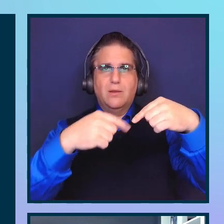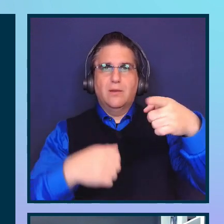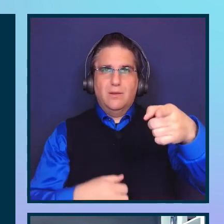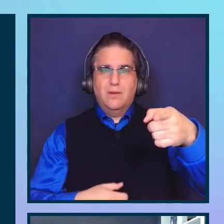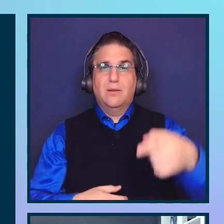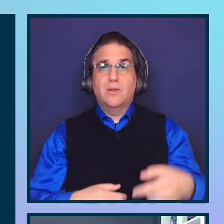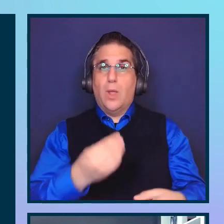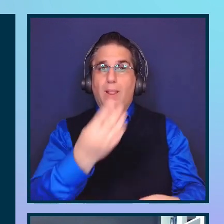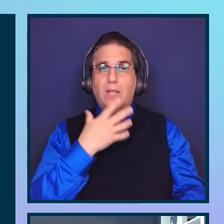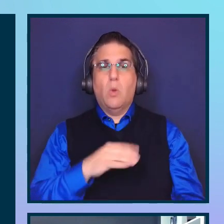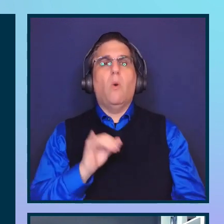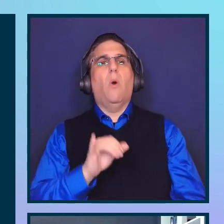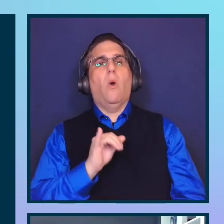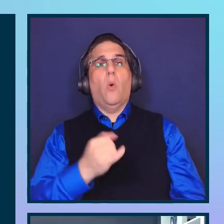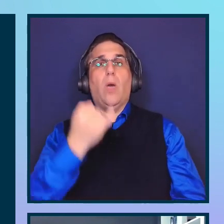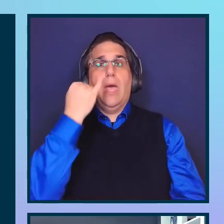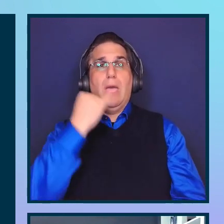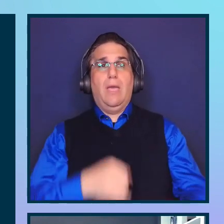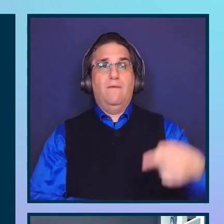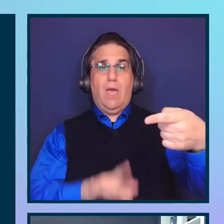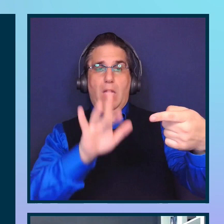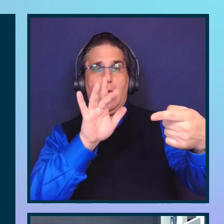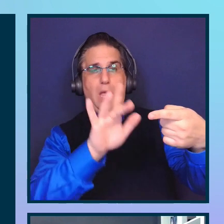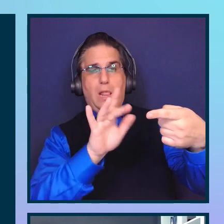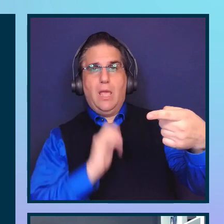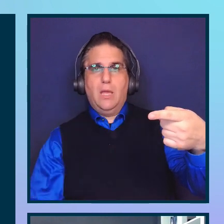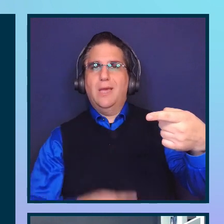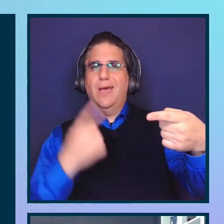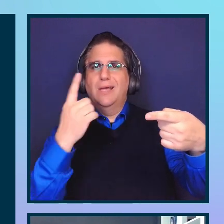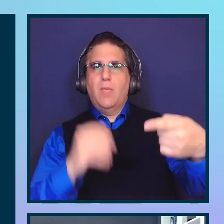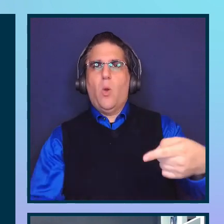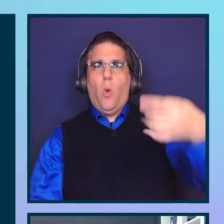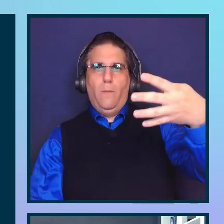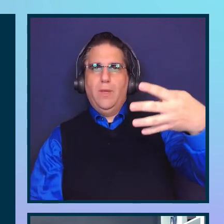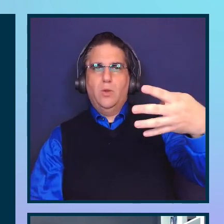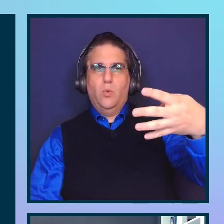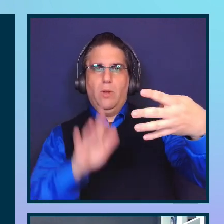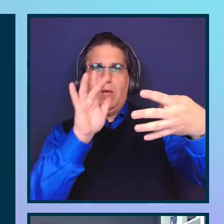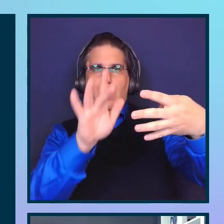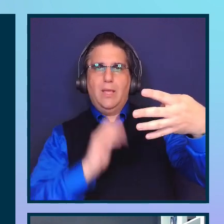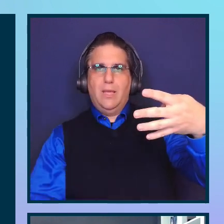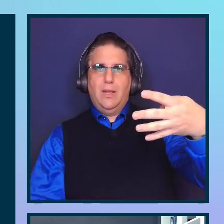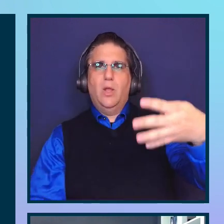that element it's gonna open something. It's gonna discover something, you're opening a drawer and now you have options.